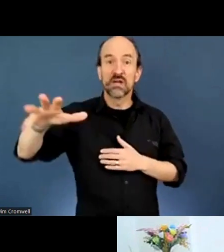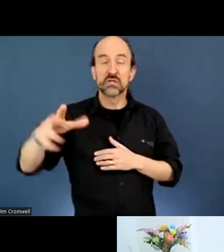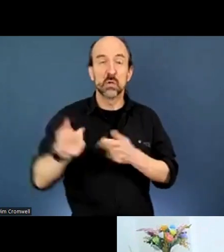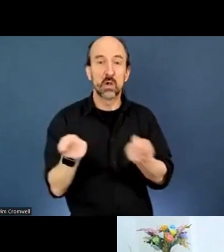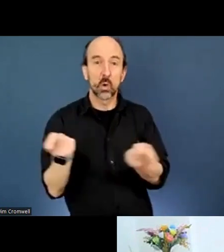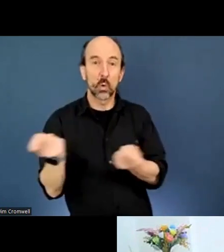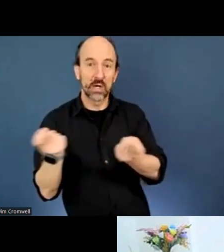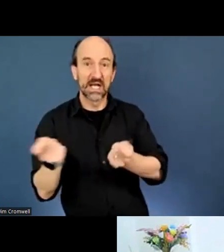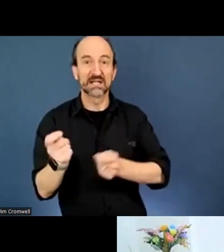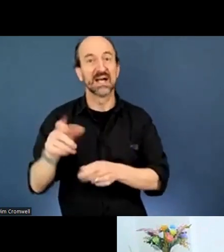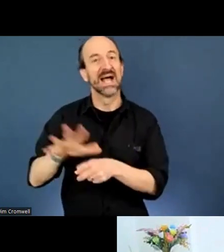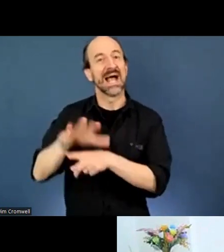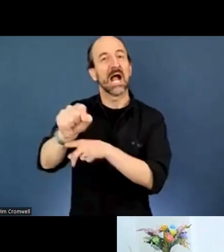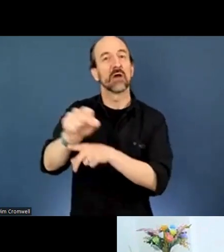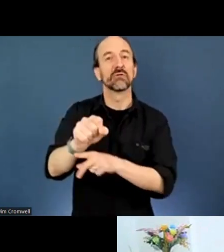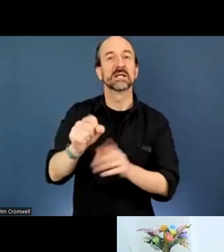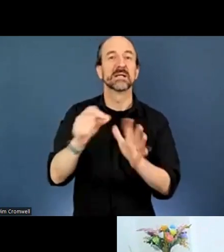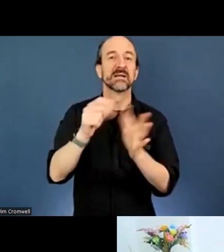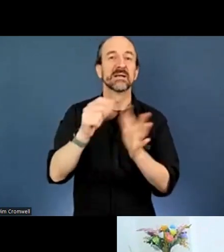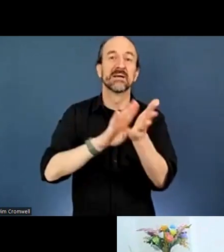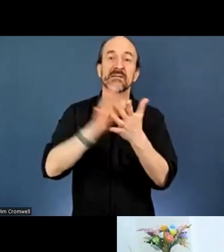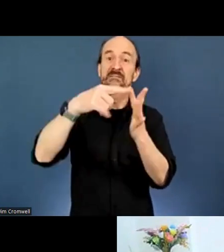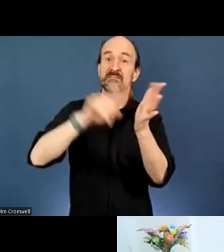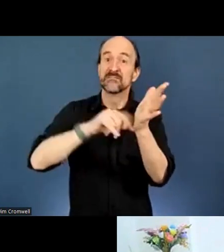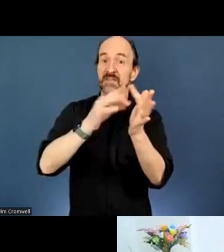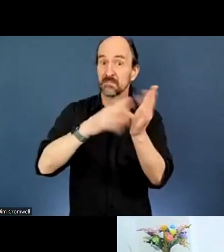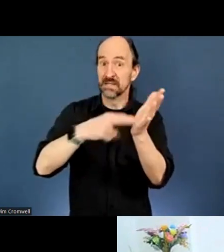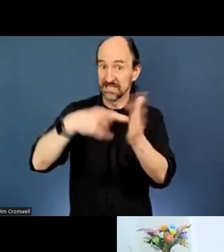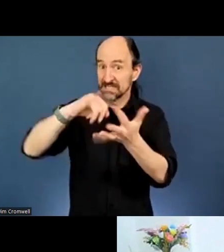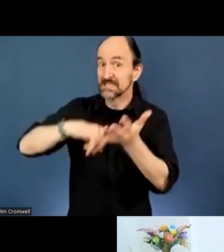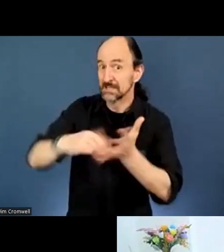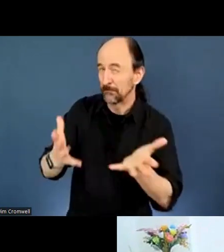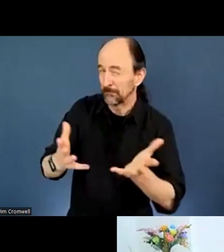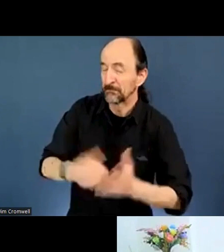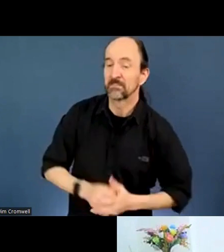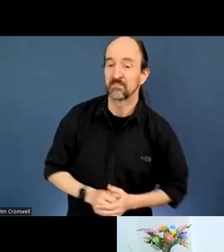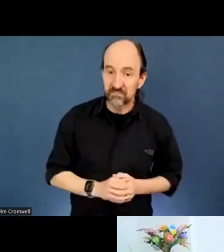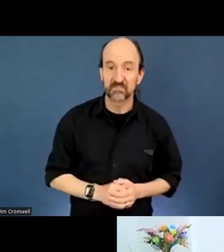She works primarily in Central Luzon and Mazbi Island